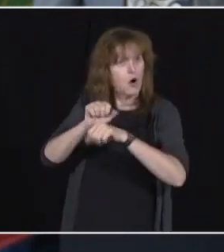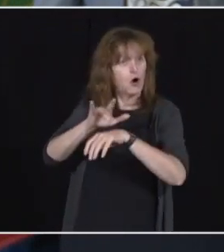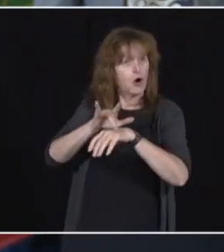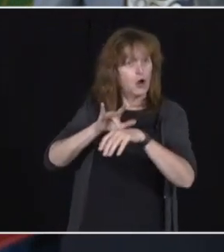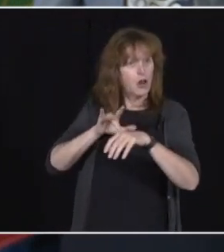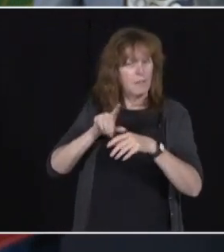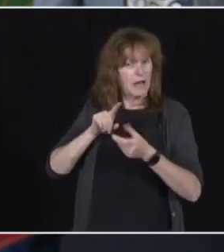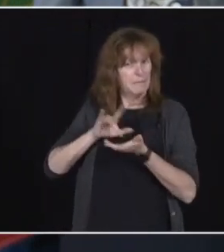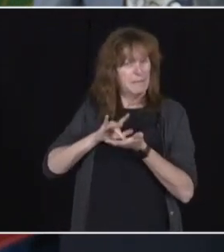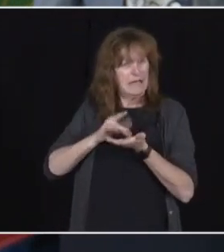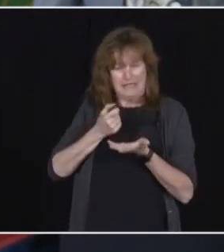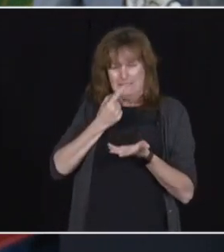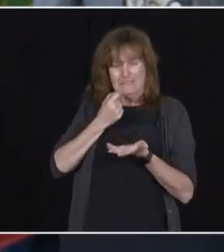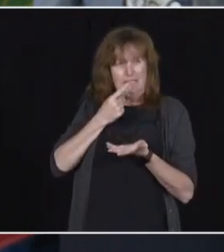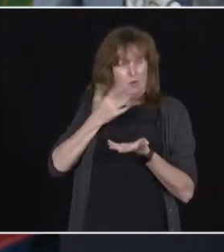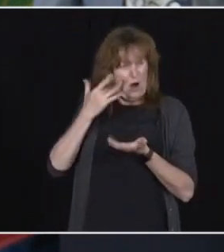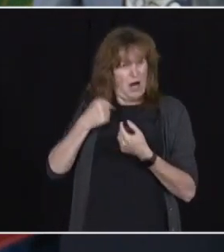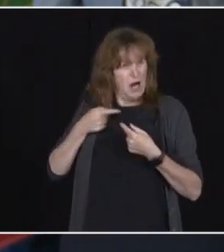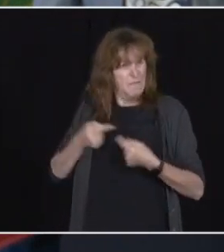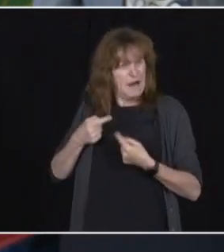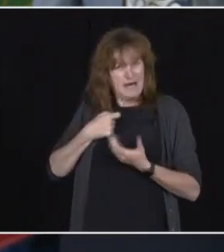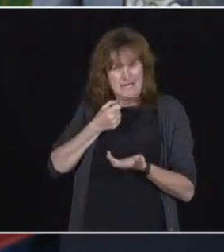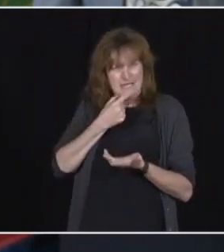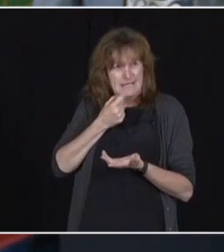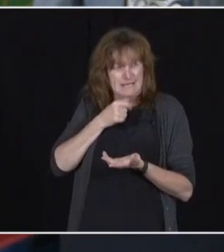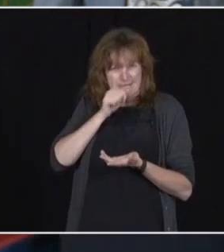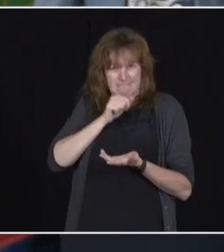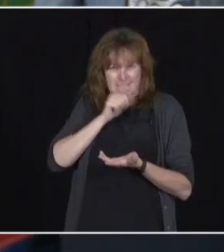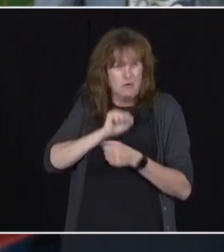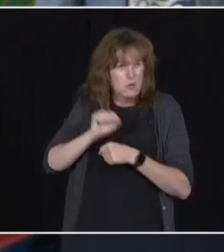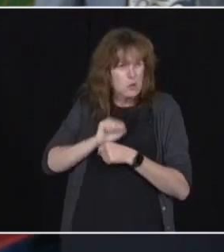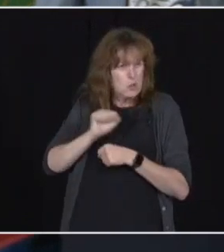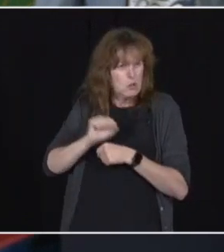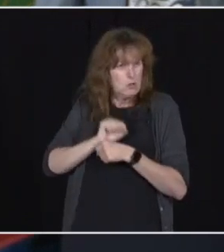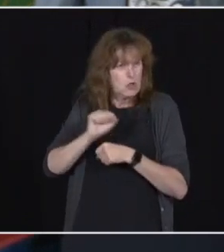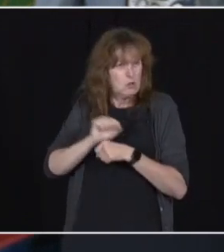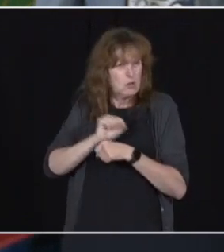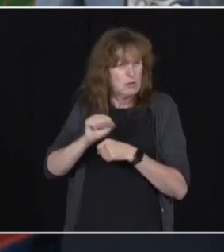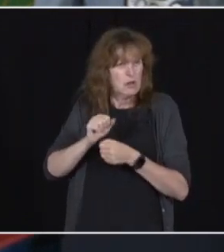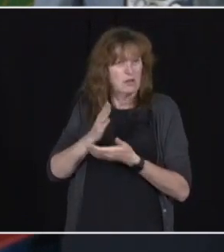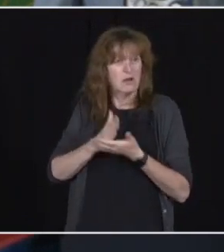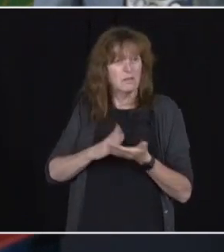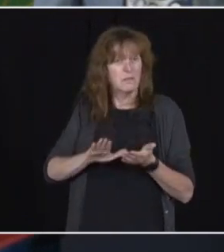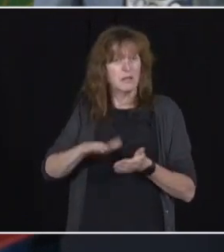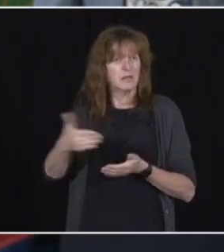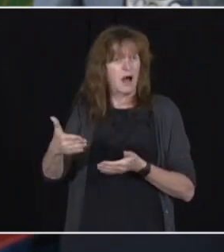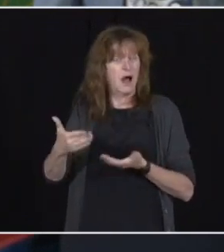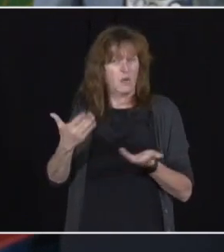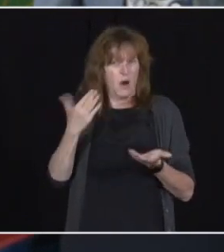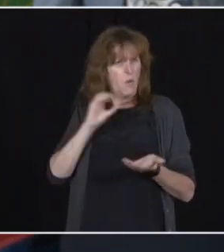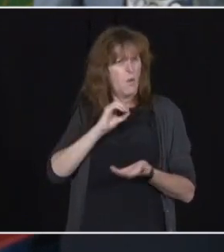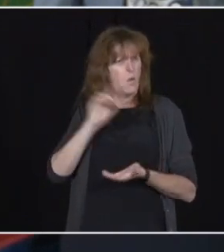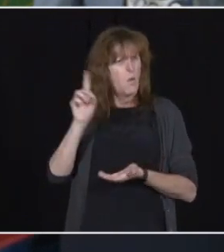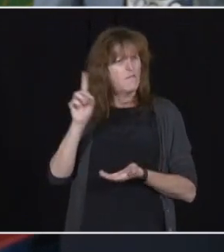They were still injured, still in pain. They took painkillers to cope and some died of overdose and suicide.